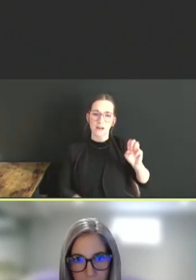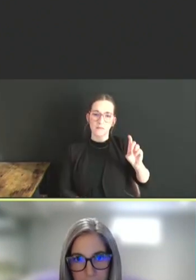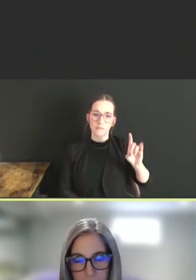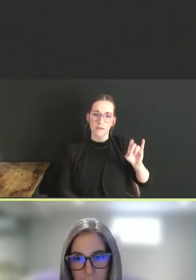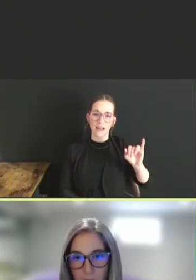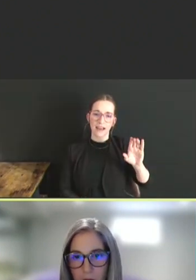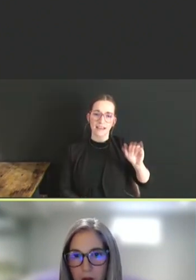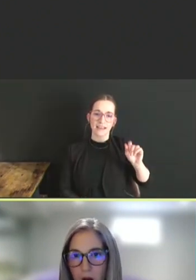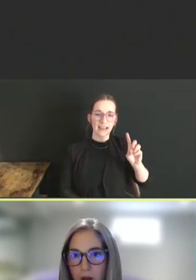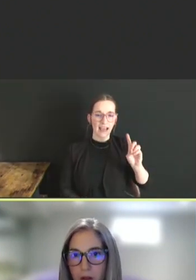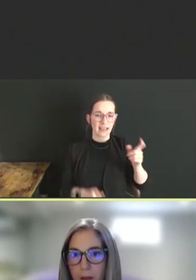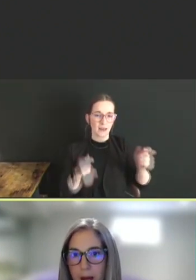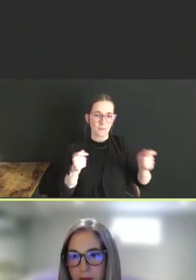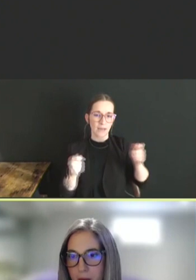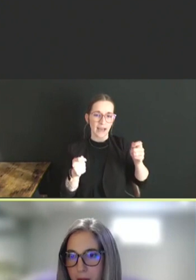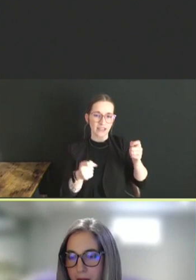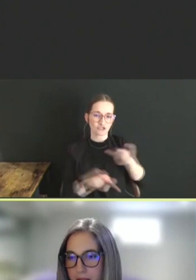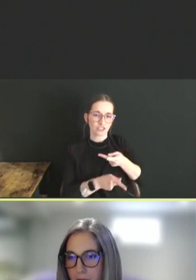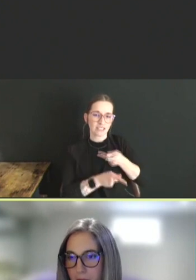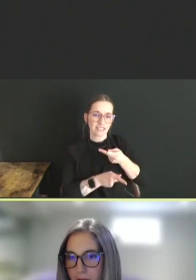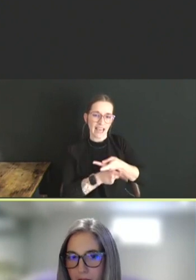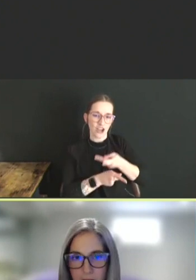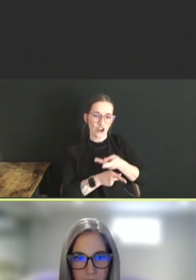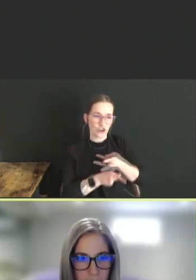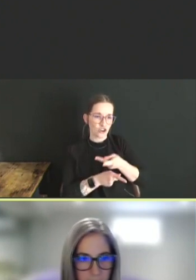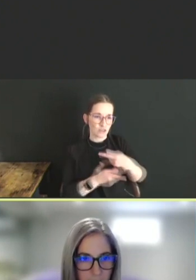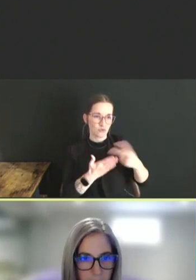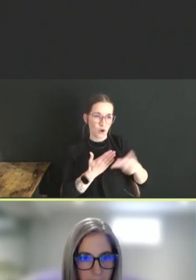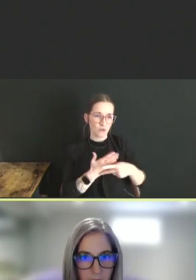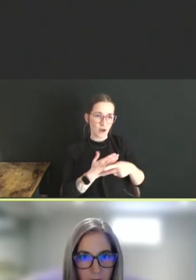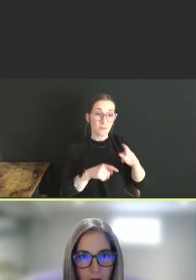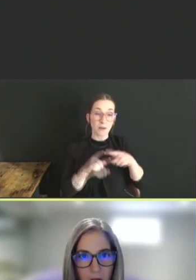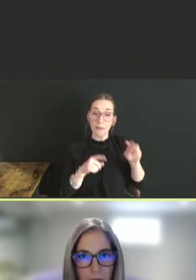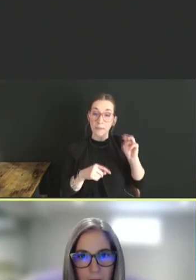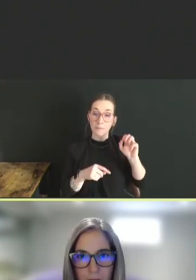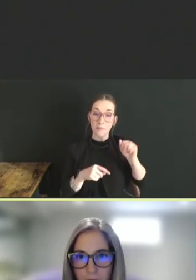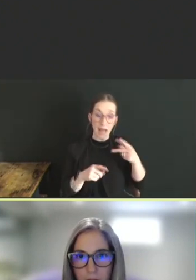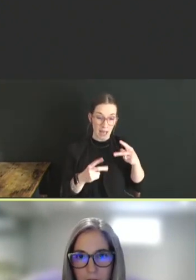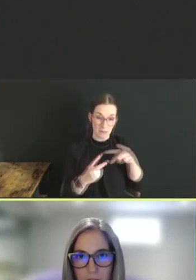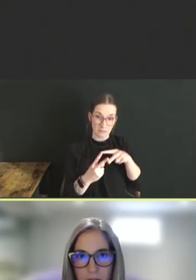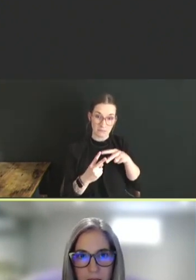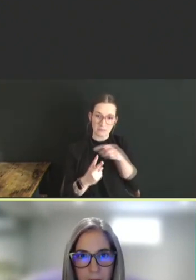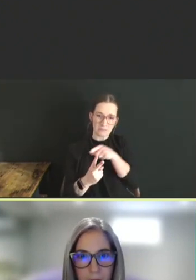But overall, the maps are pretty similar in terms of the coverage layout.